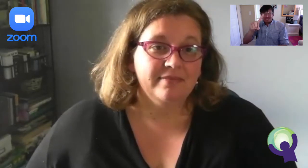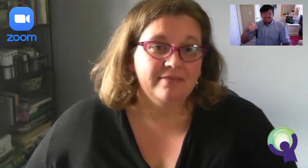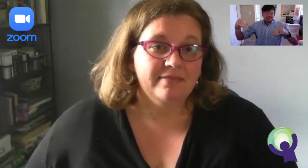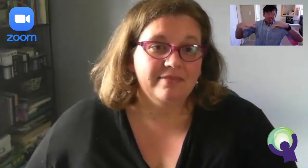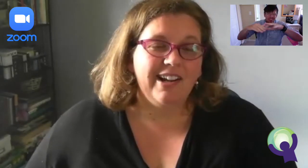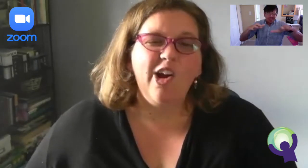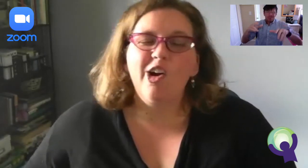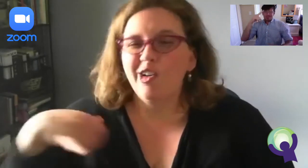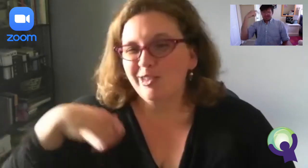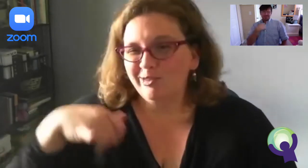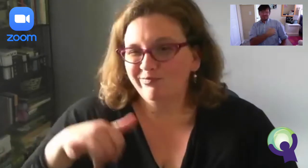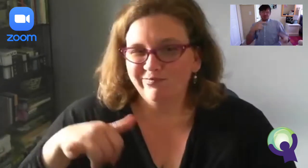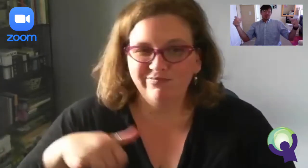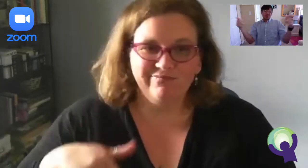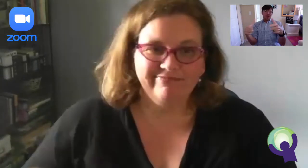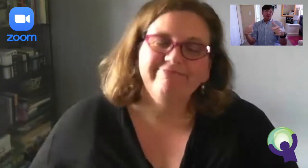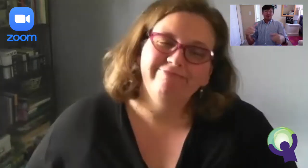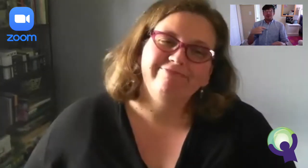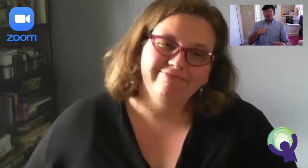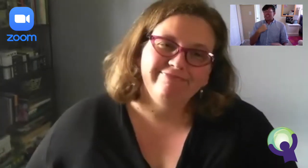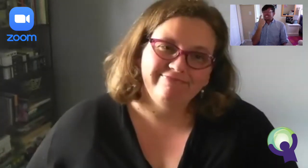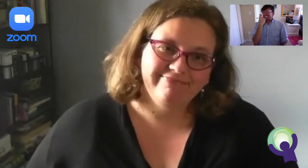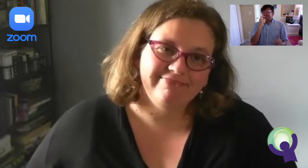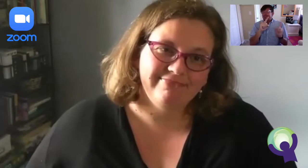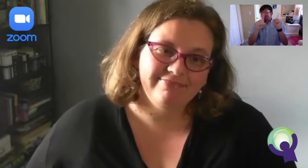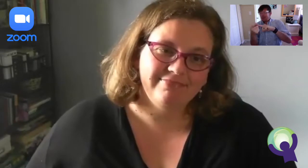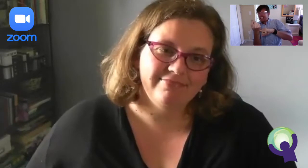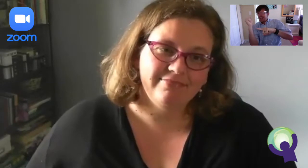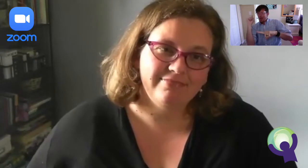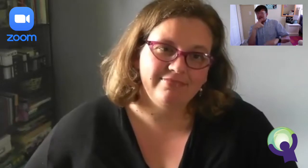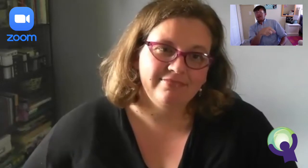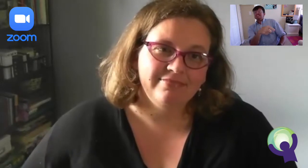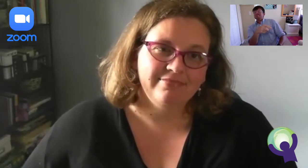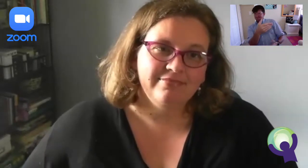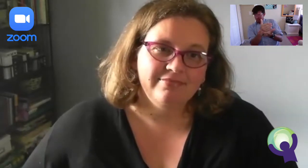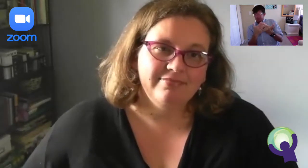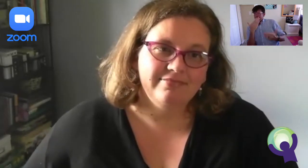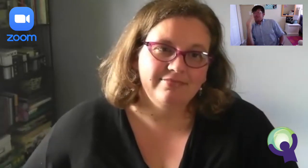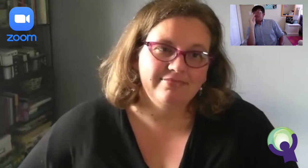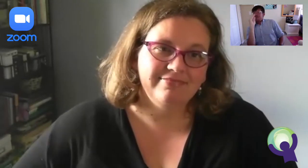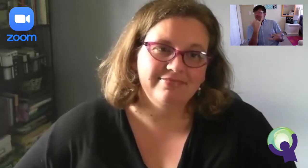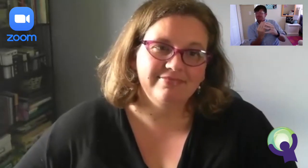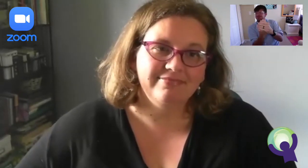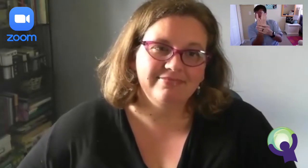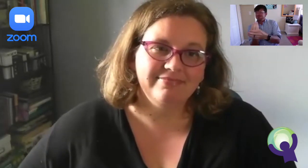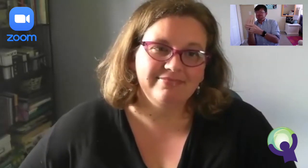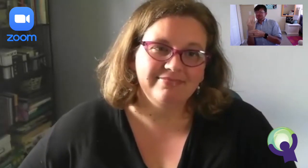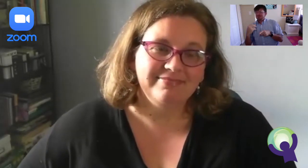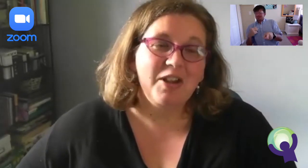outreach building It's kind of taken over but really our area, we have some yet. Um yes, there's some flowers there.